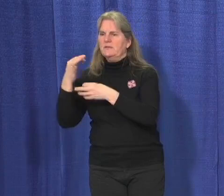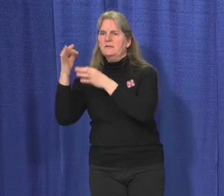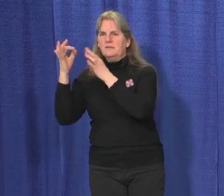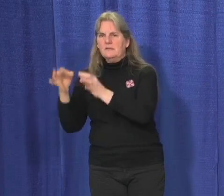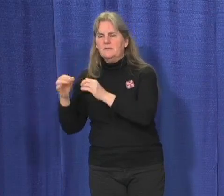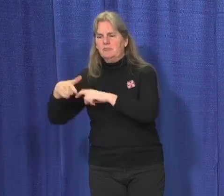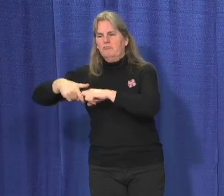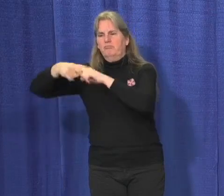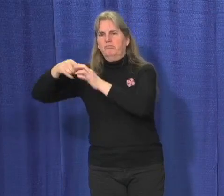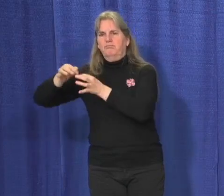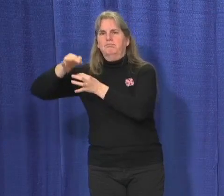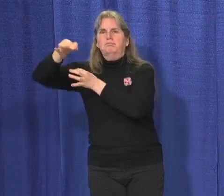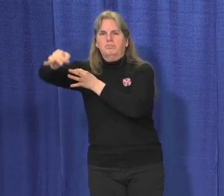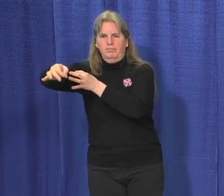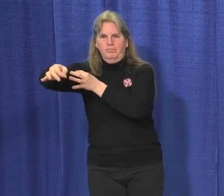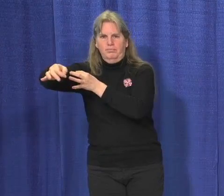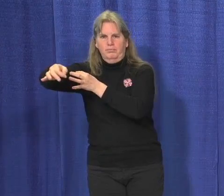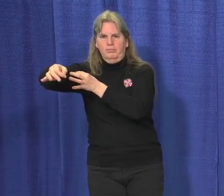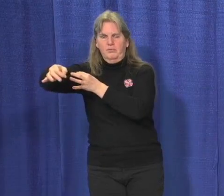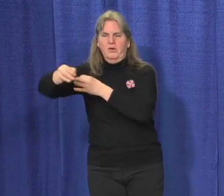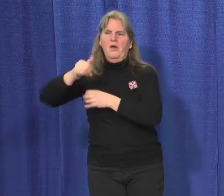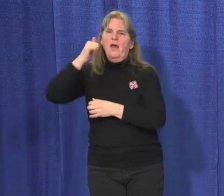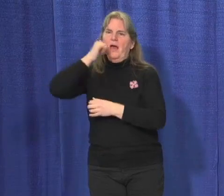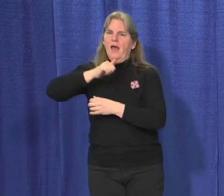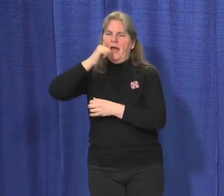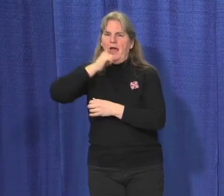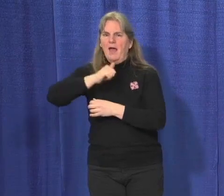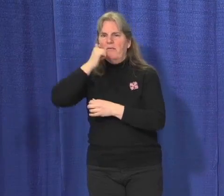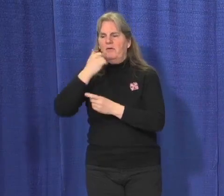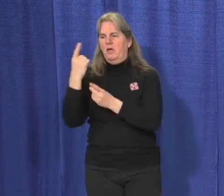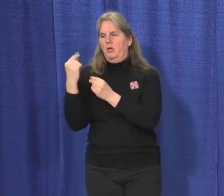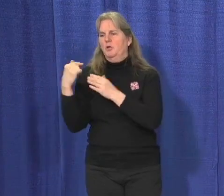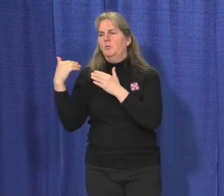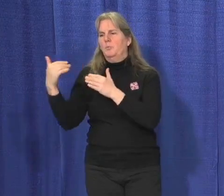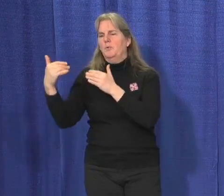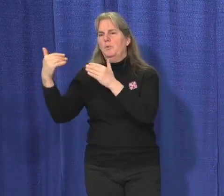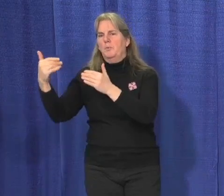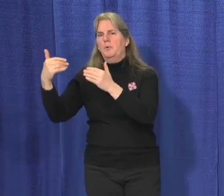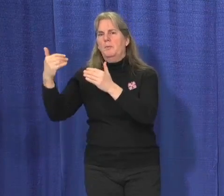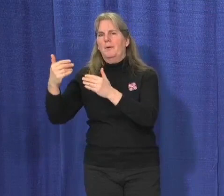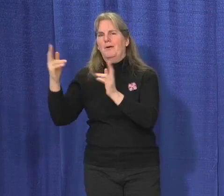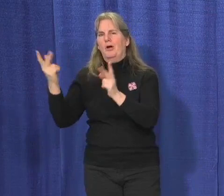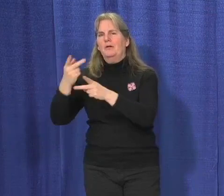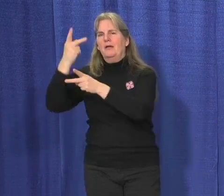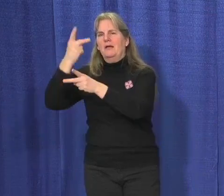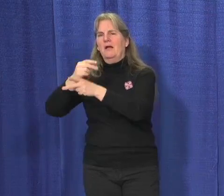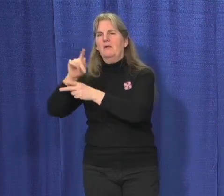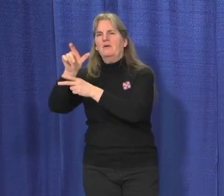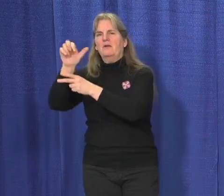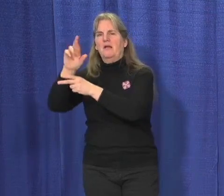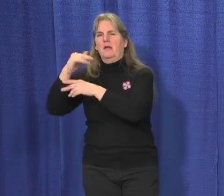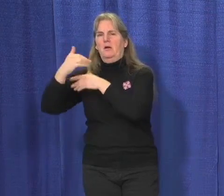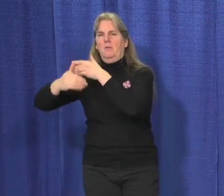deferred in the normal everyday business is being carried on through the caretaker government